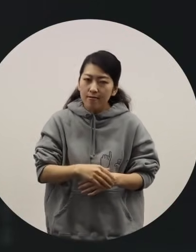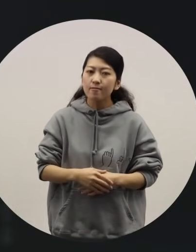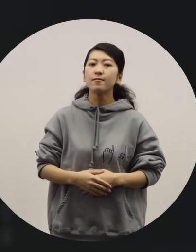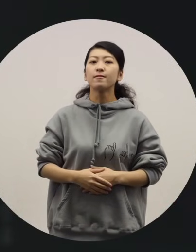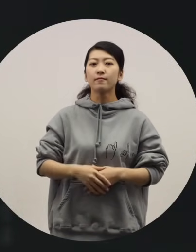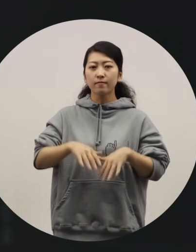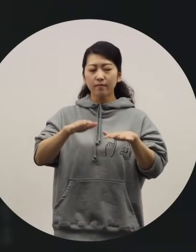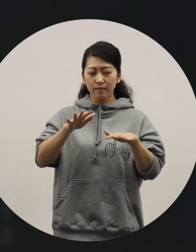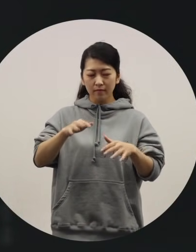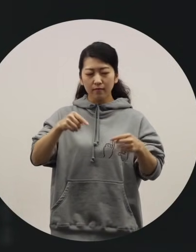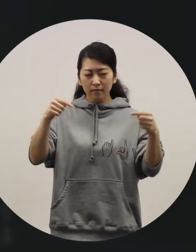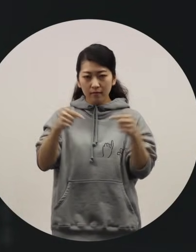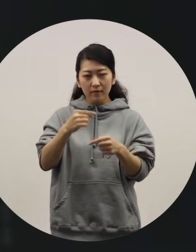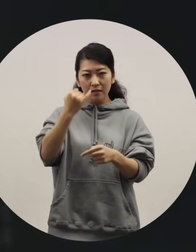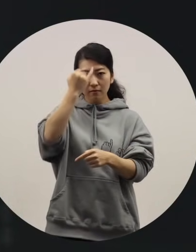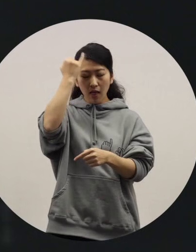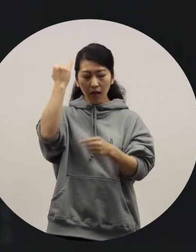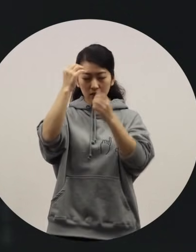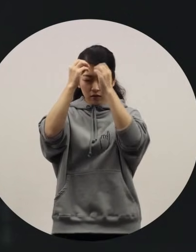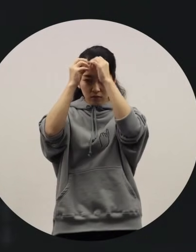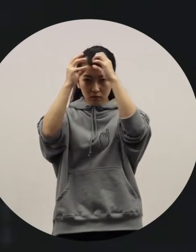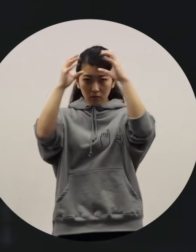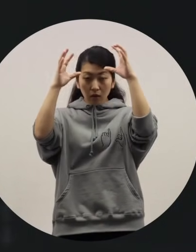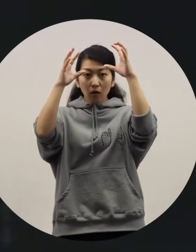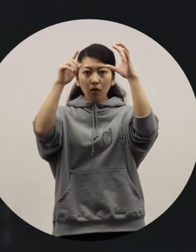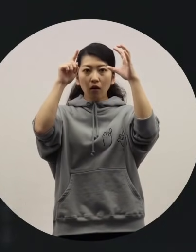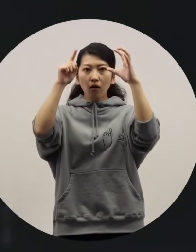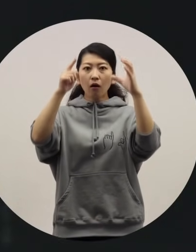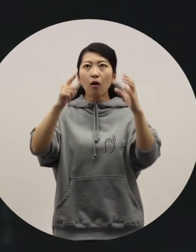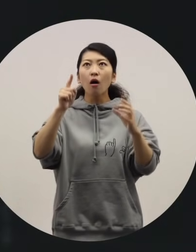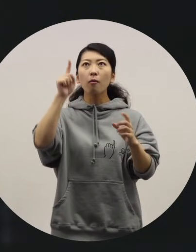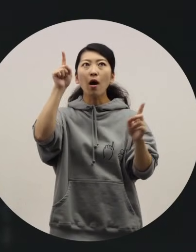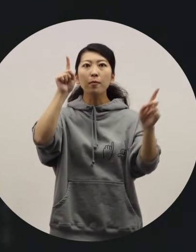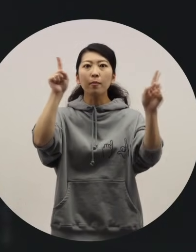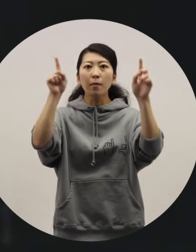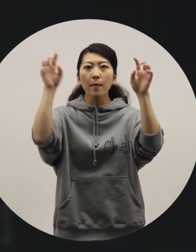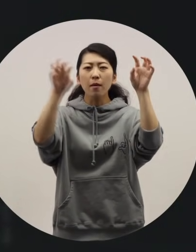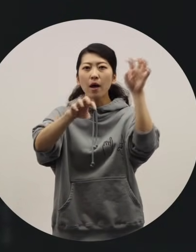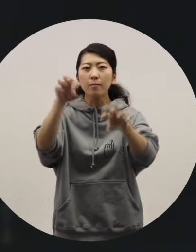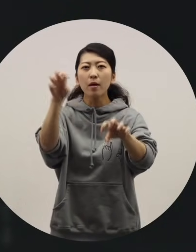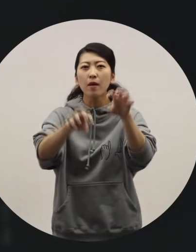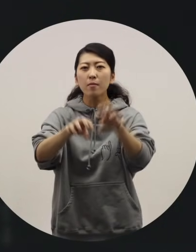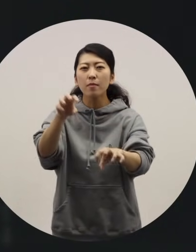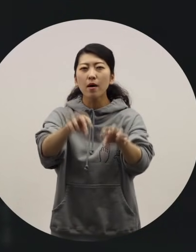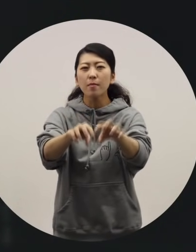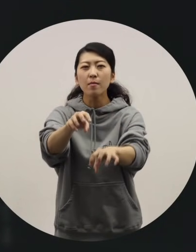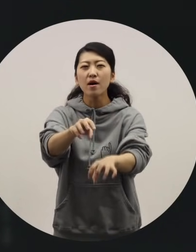I understood easily what this show was trying to express.